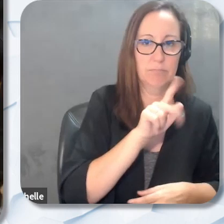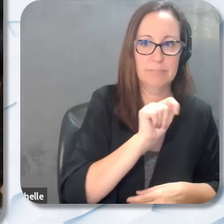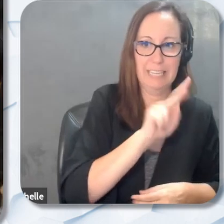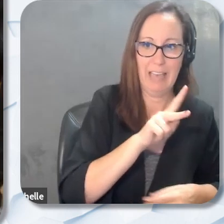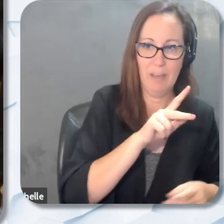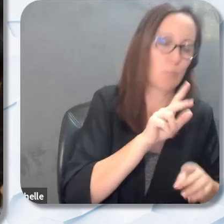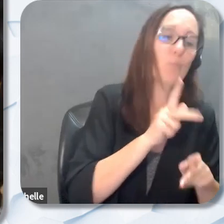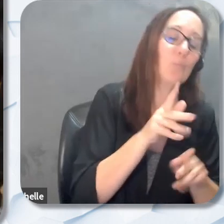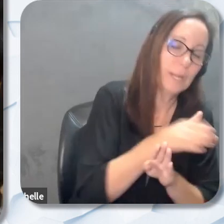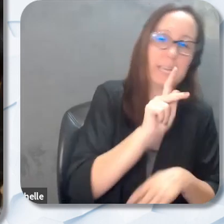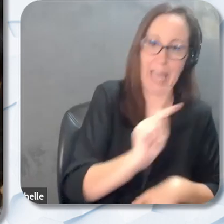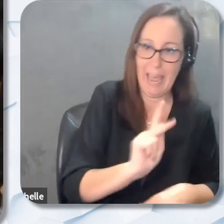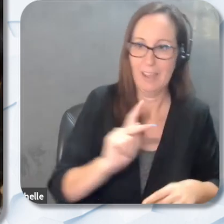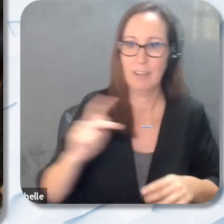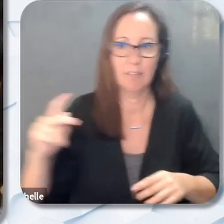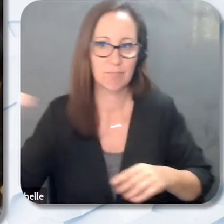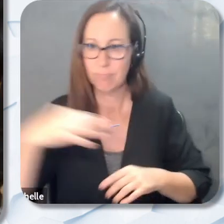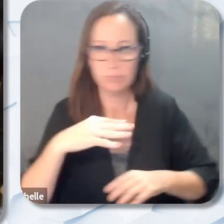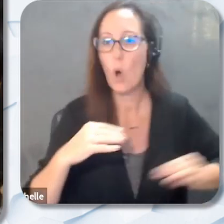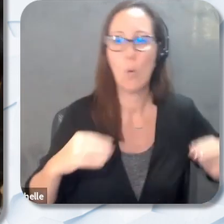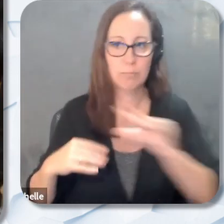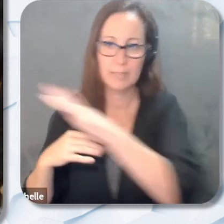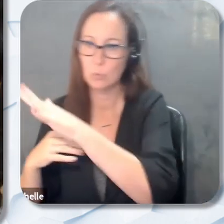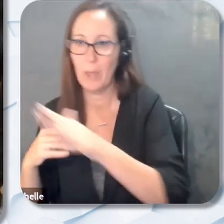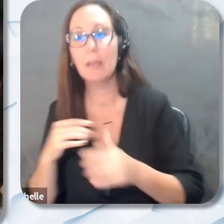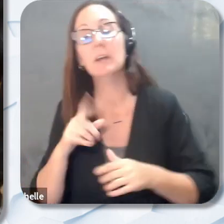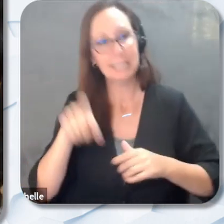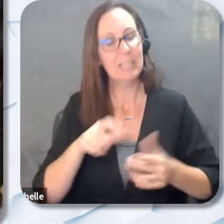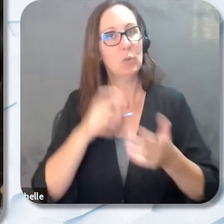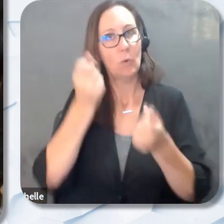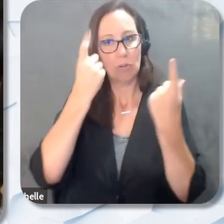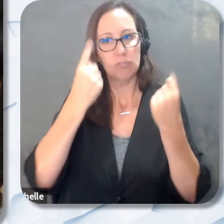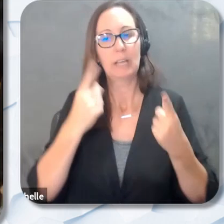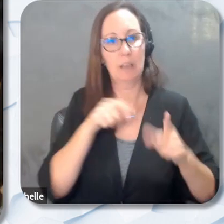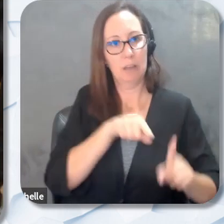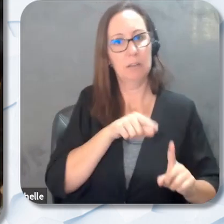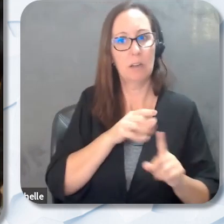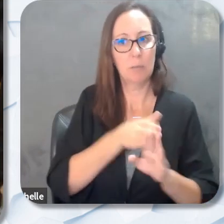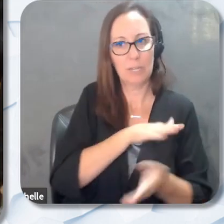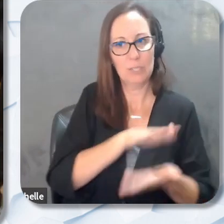to know what high quality preschool looks like in action and how that those practices unfold,